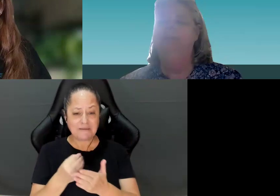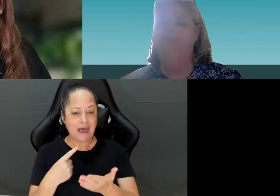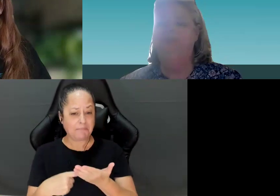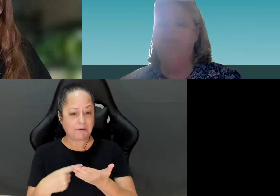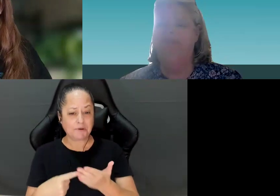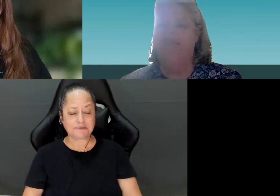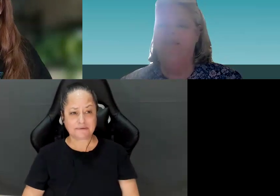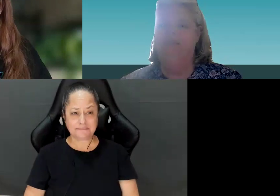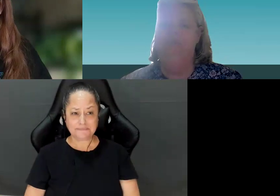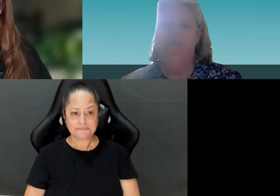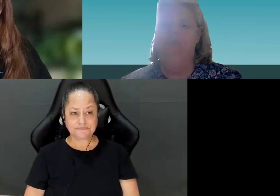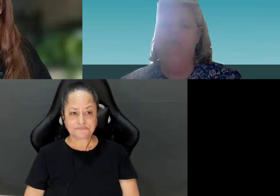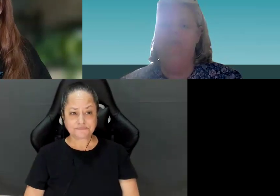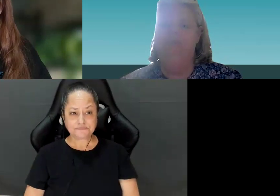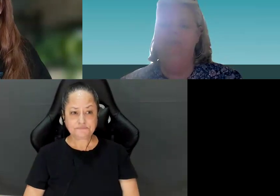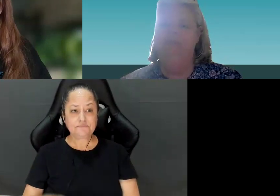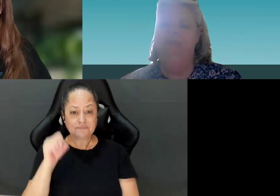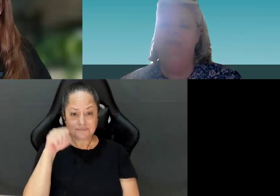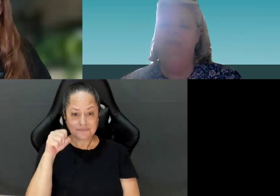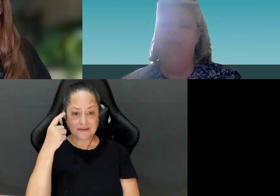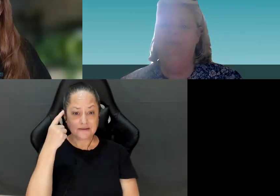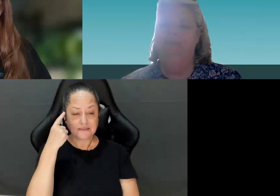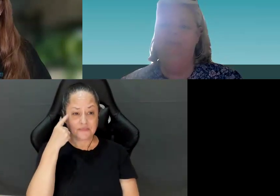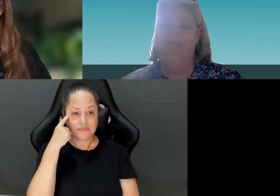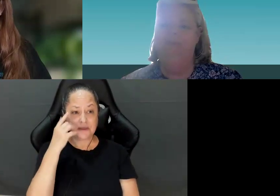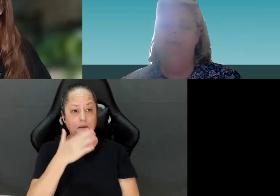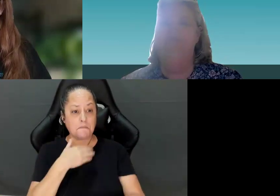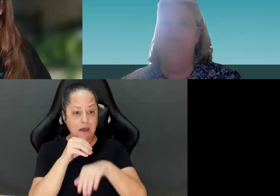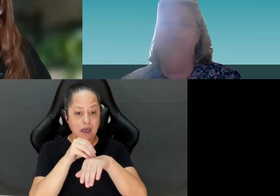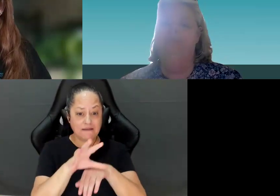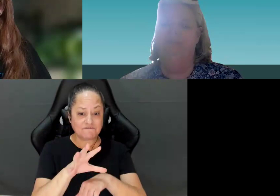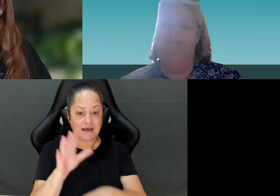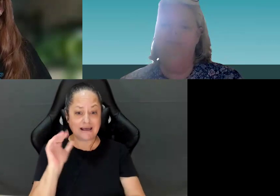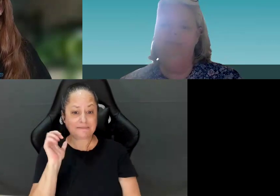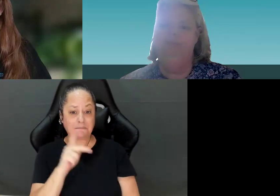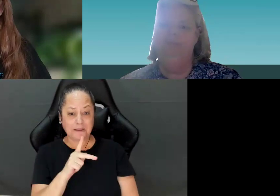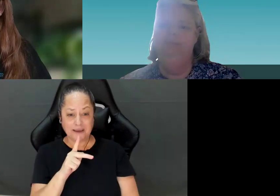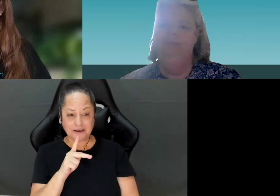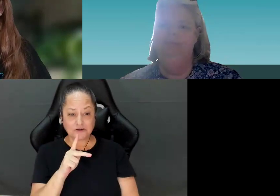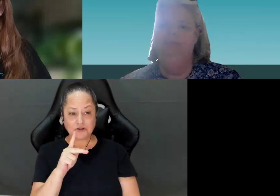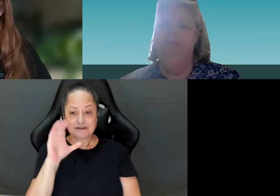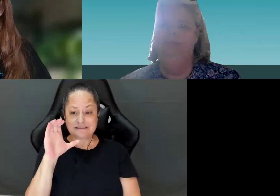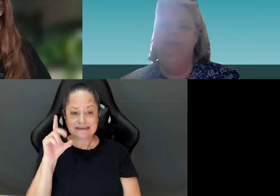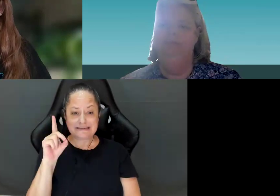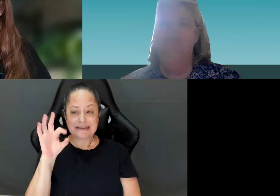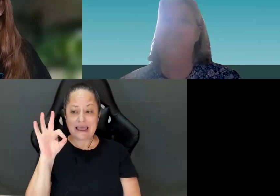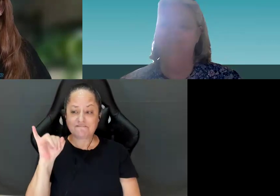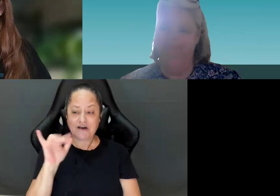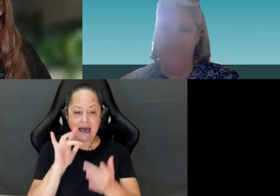Yeah. I think my advice goes back to the CDFI network generally.